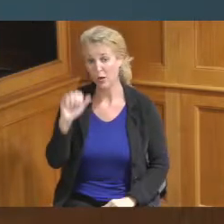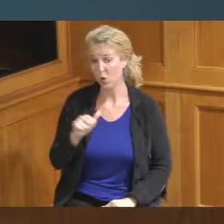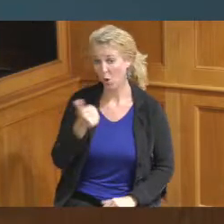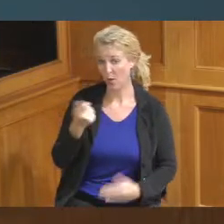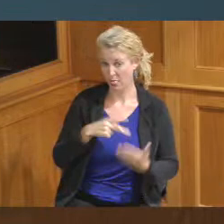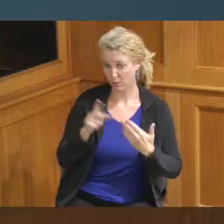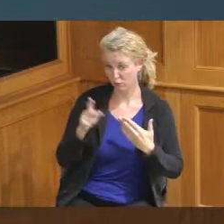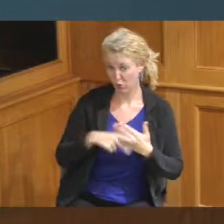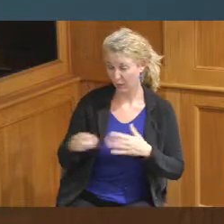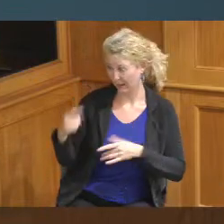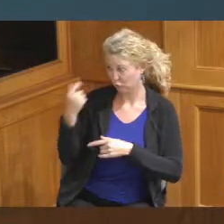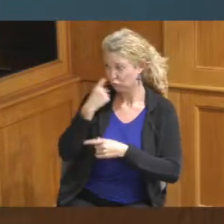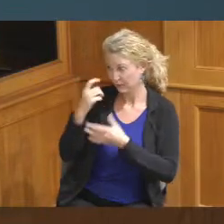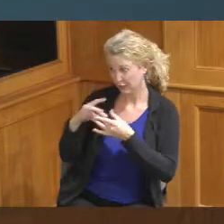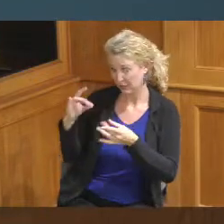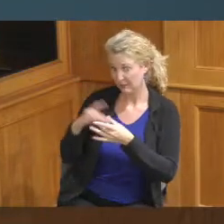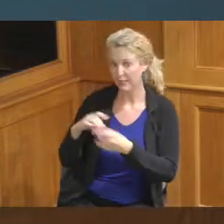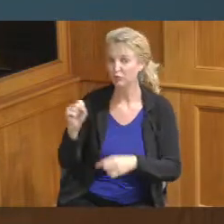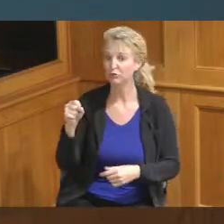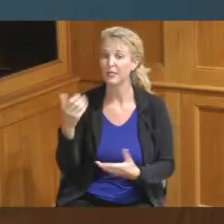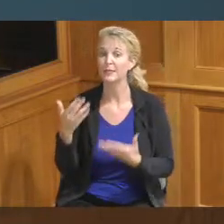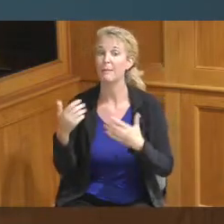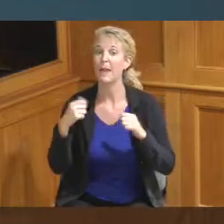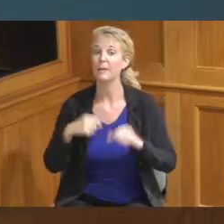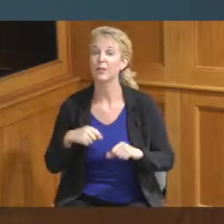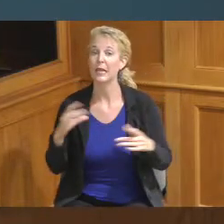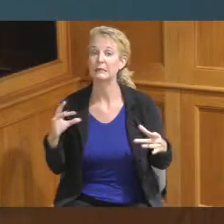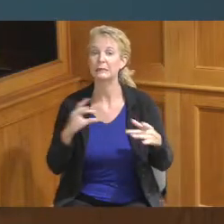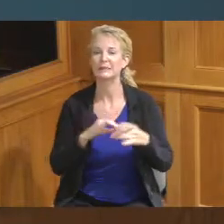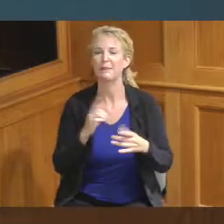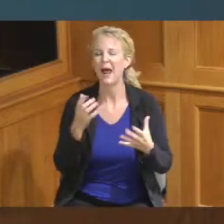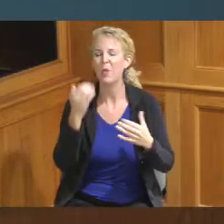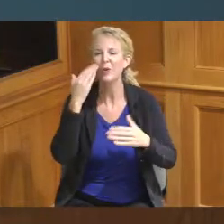President Driehaus mentioned that we might flip over to what's the plan how do we flip over to